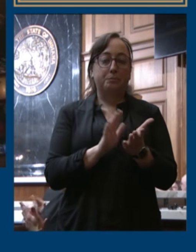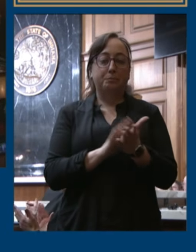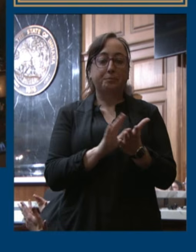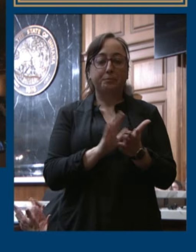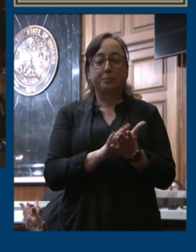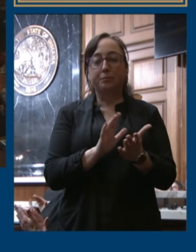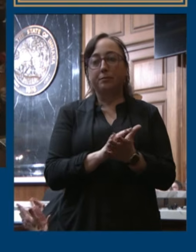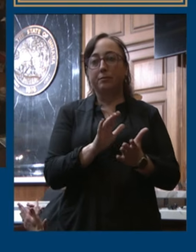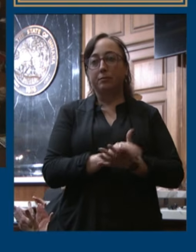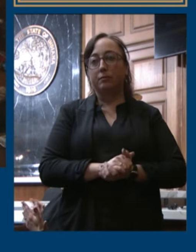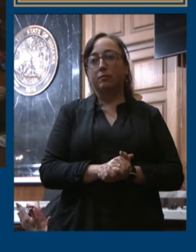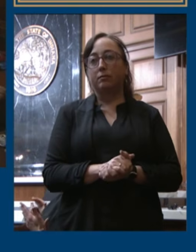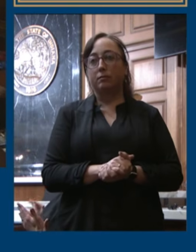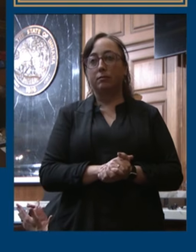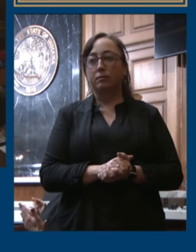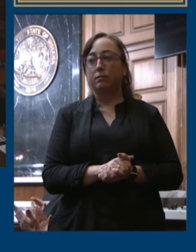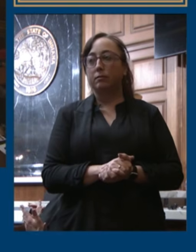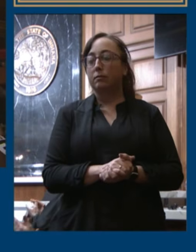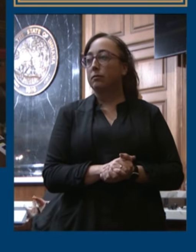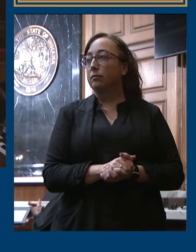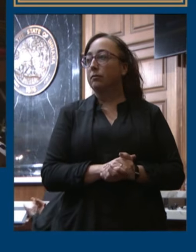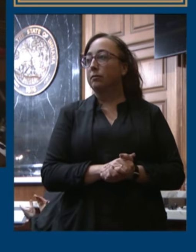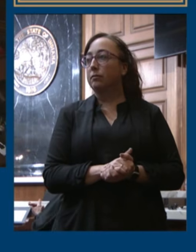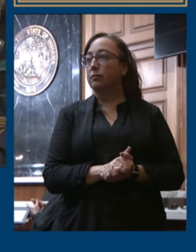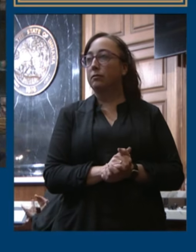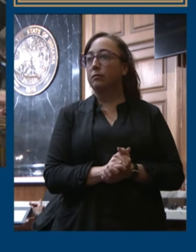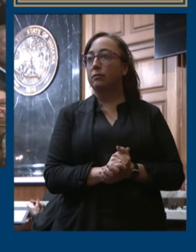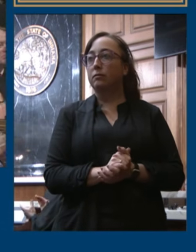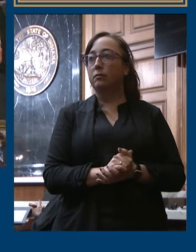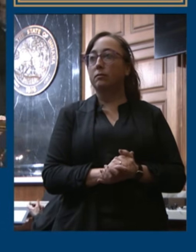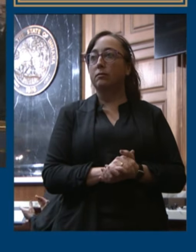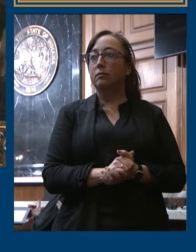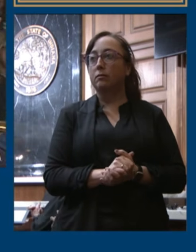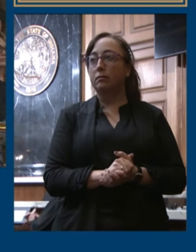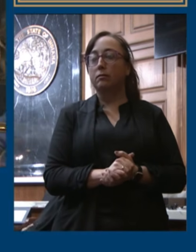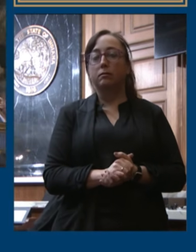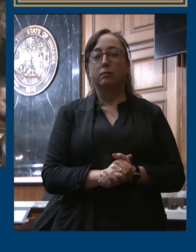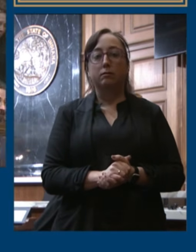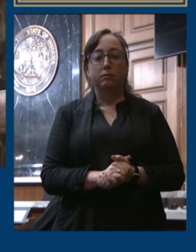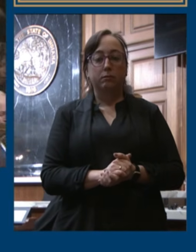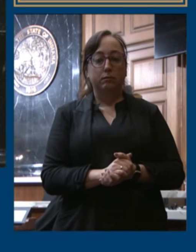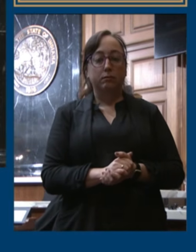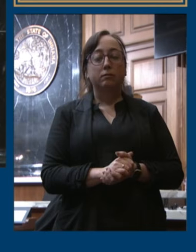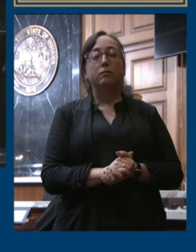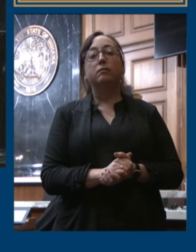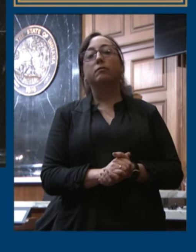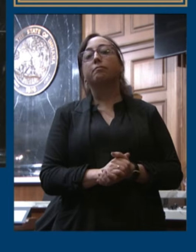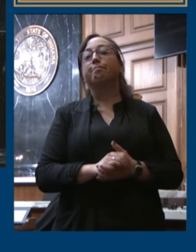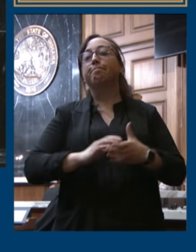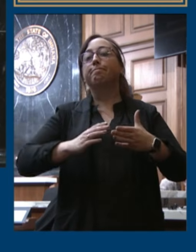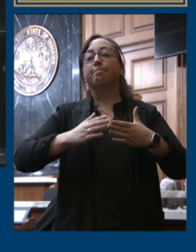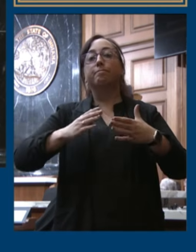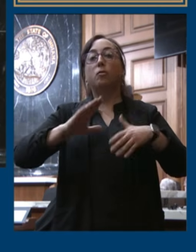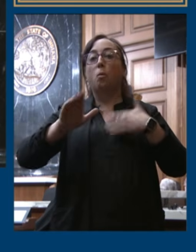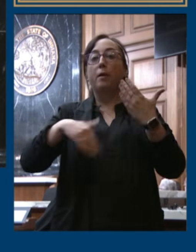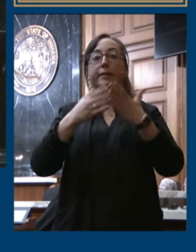THE WORK OF OUR JUDICIARY, TO KEEP THE